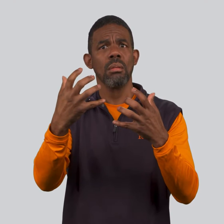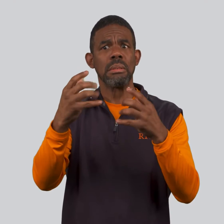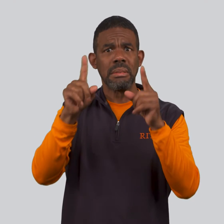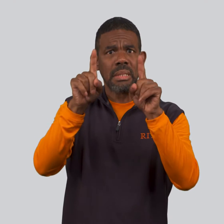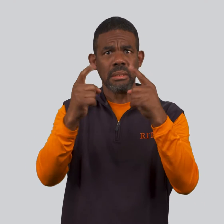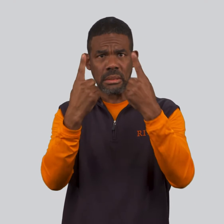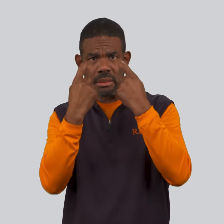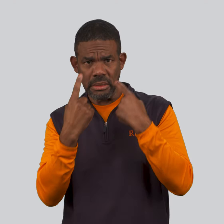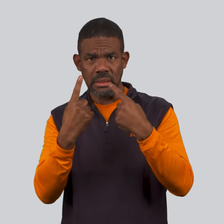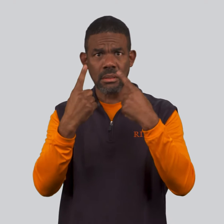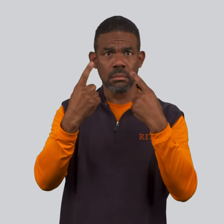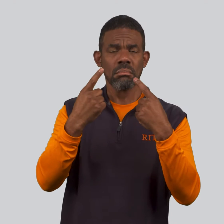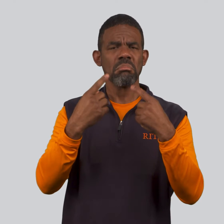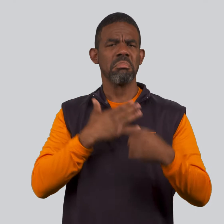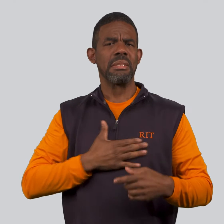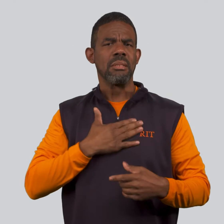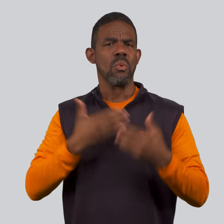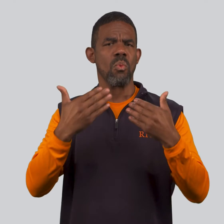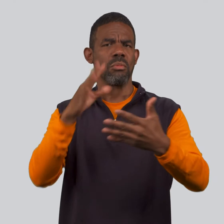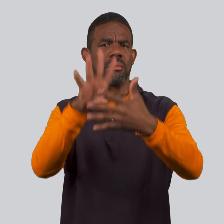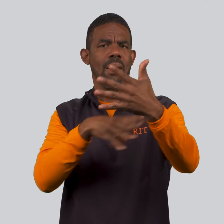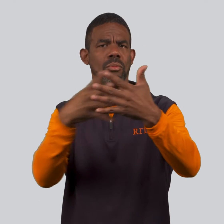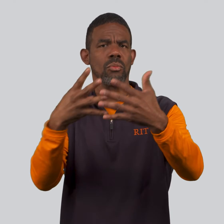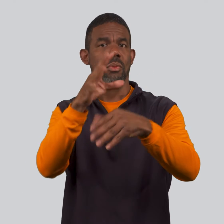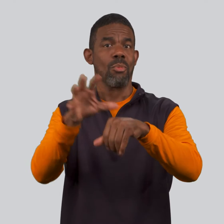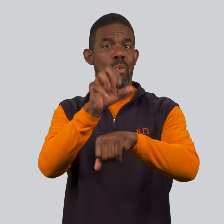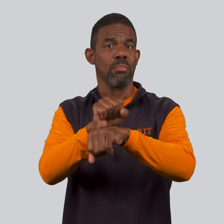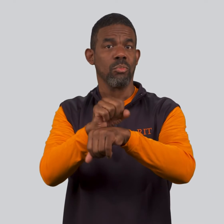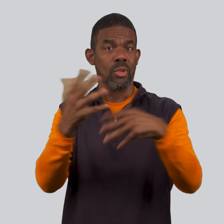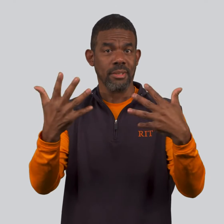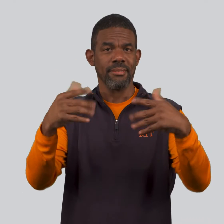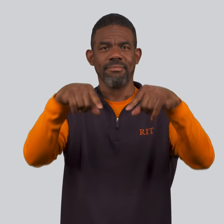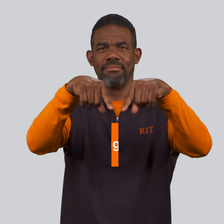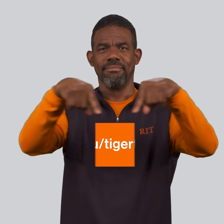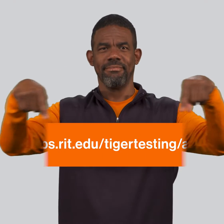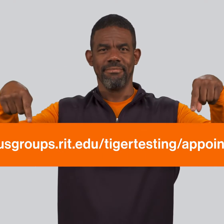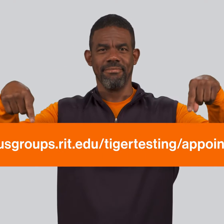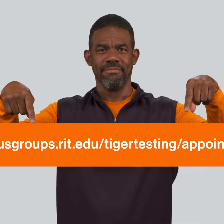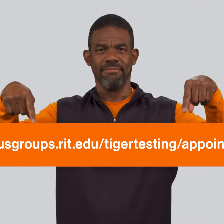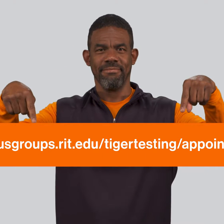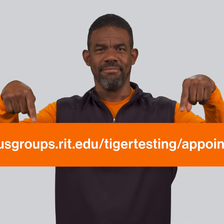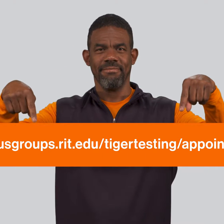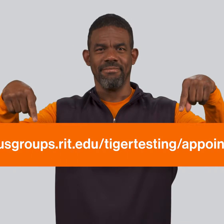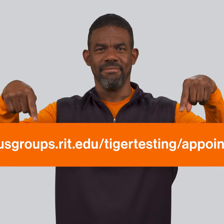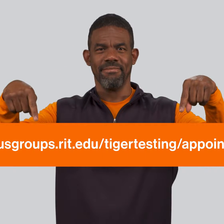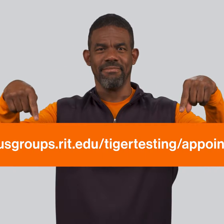If you would like to be tested, please schedule an appointment using the link below.